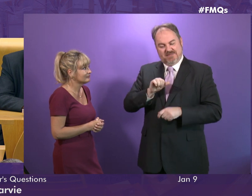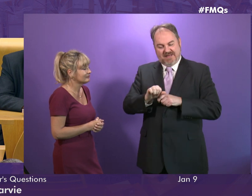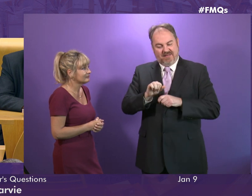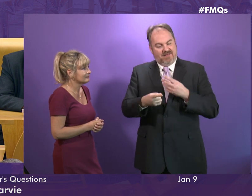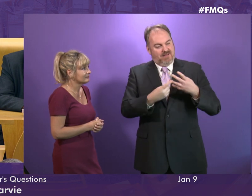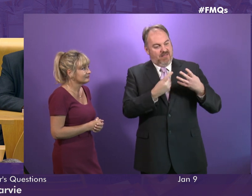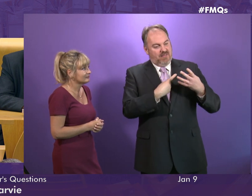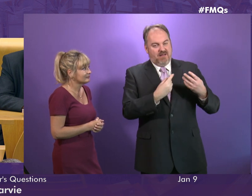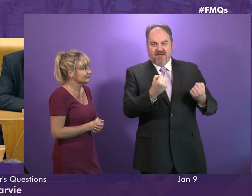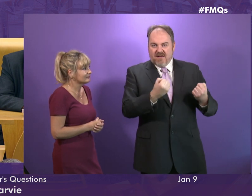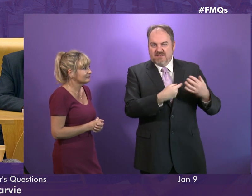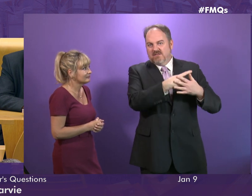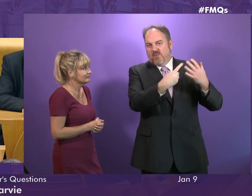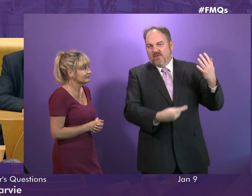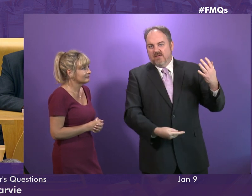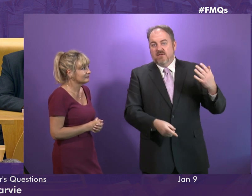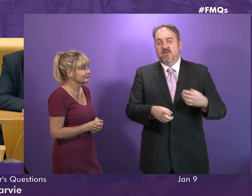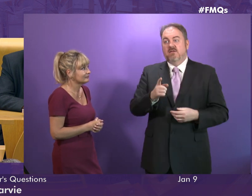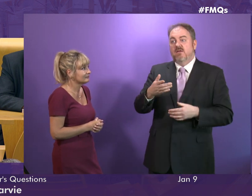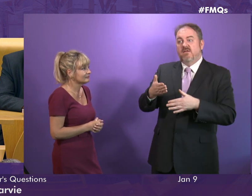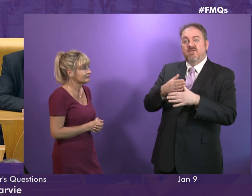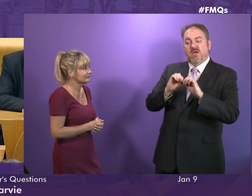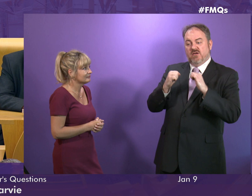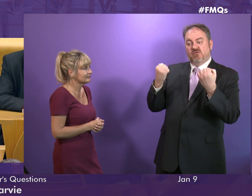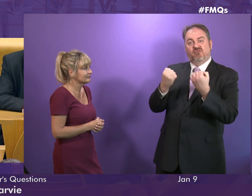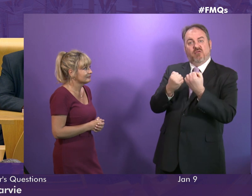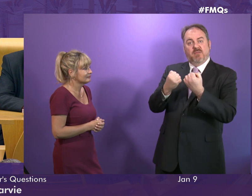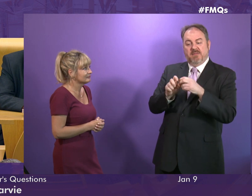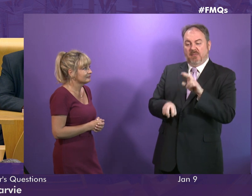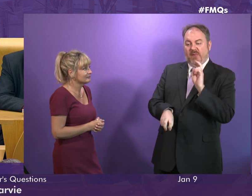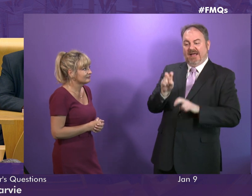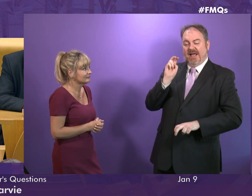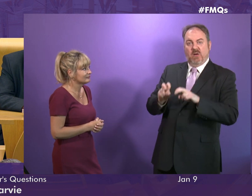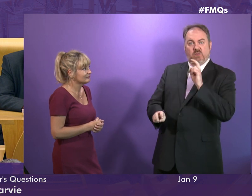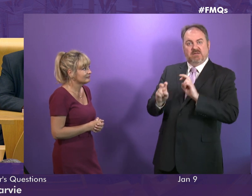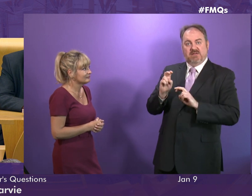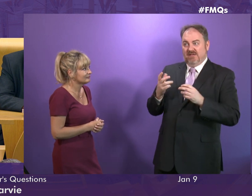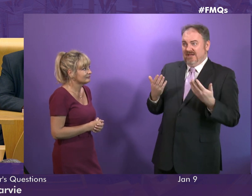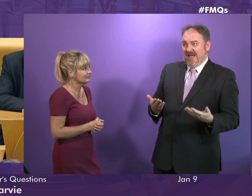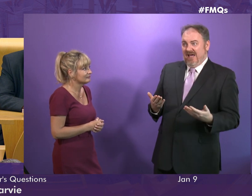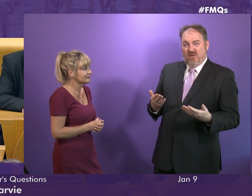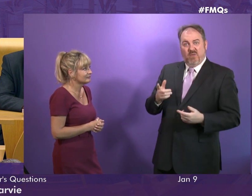With First Group moving out of its United Kingdom bus operations, there is a clear opportunity